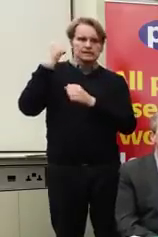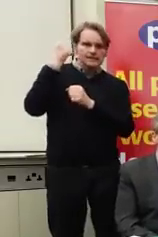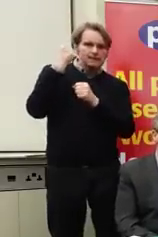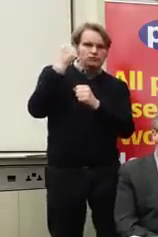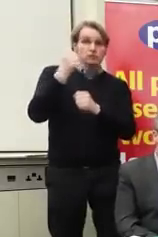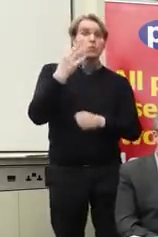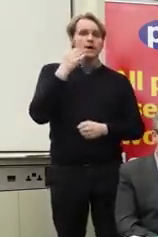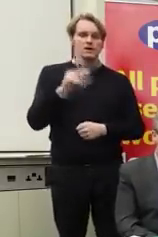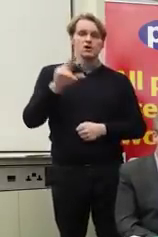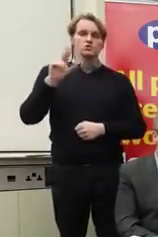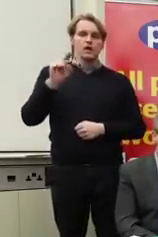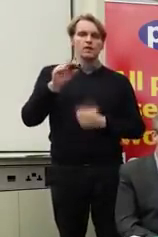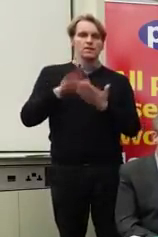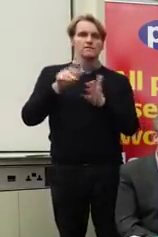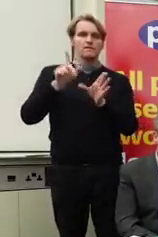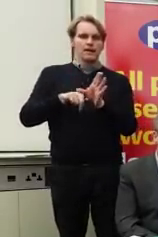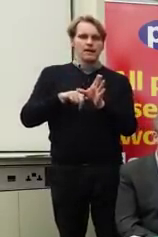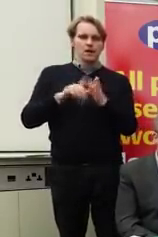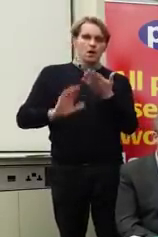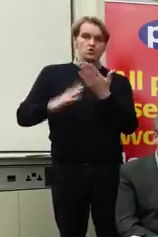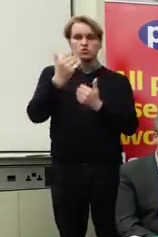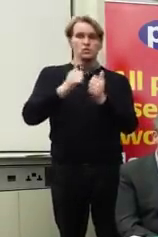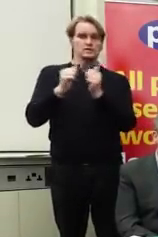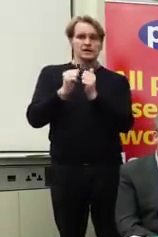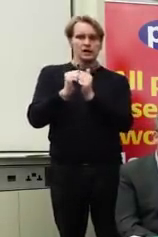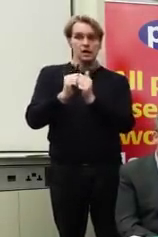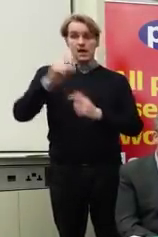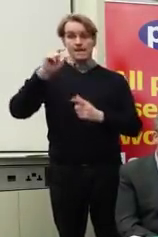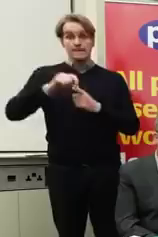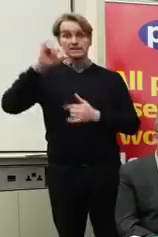new deal for workers' PCS will be mobilising for that event and it's a